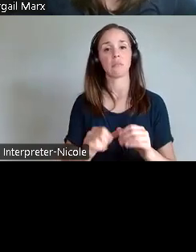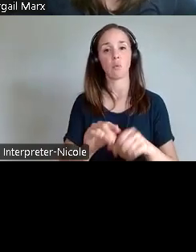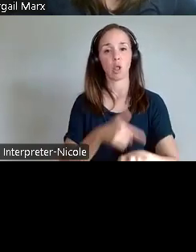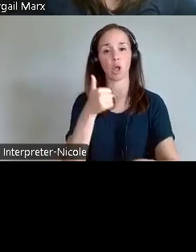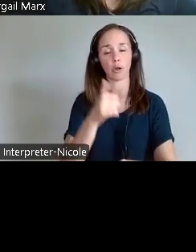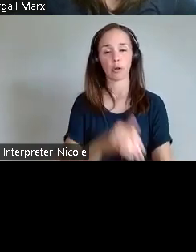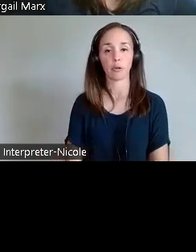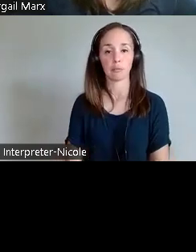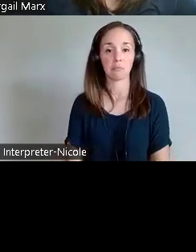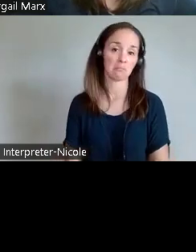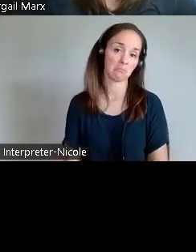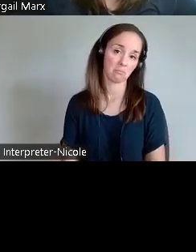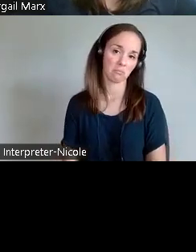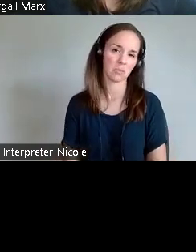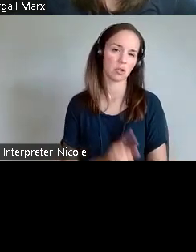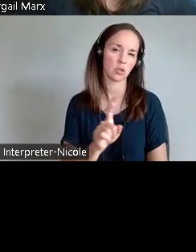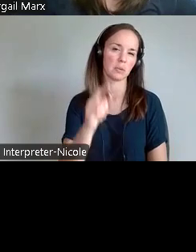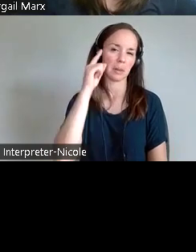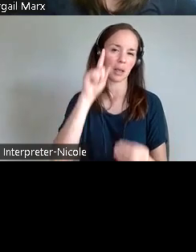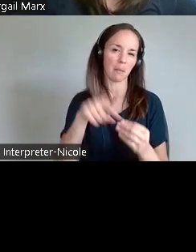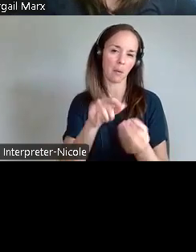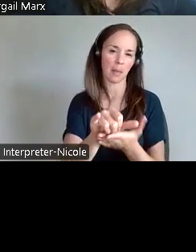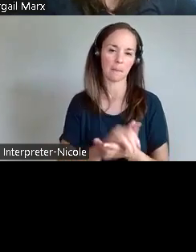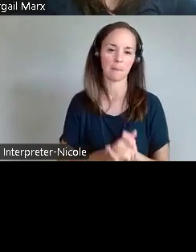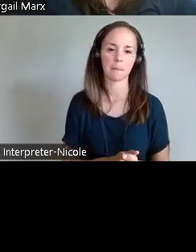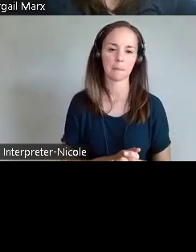So those are all factors to consider. Then one other important thing we like